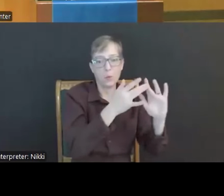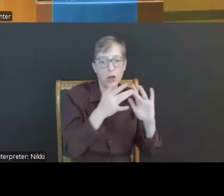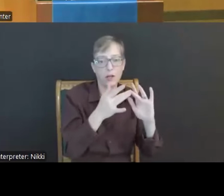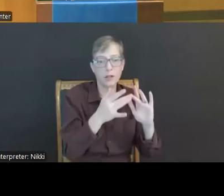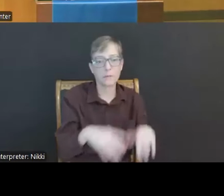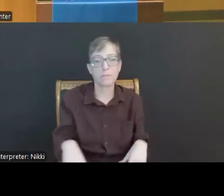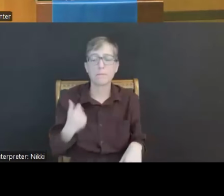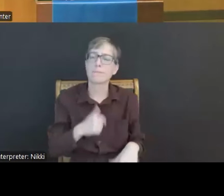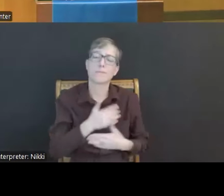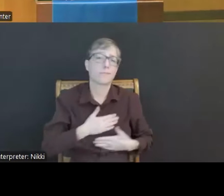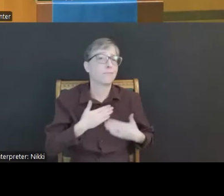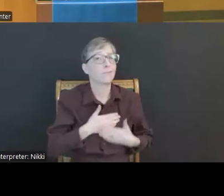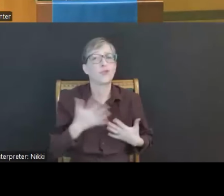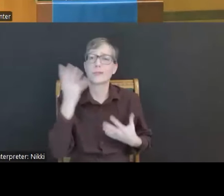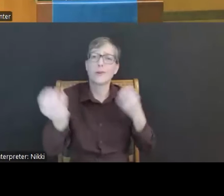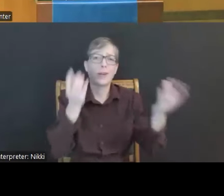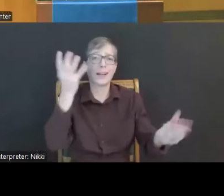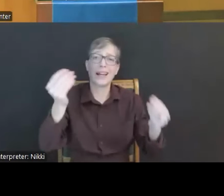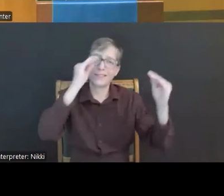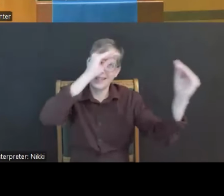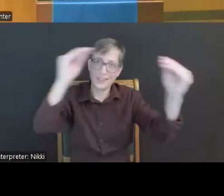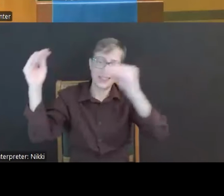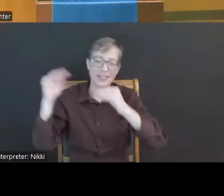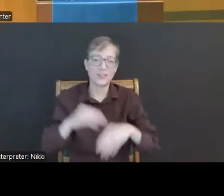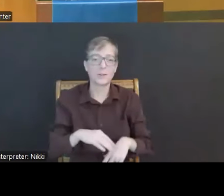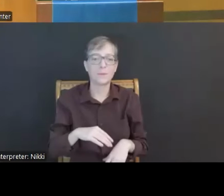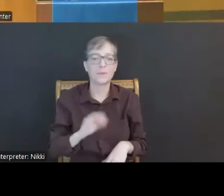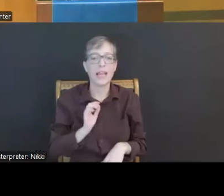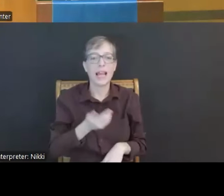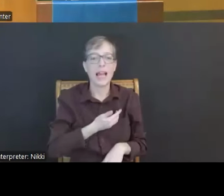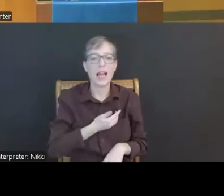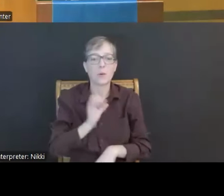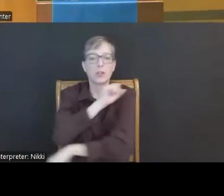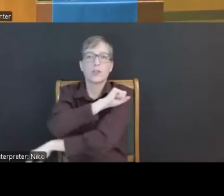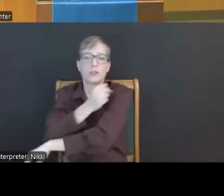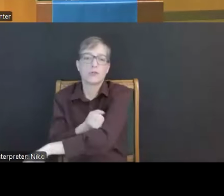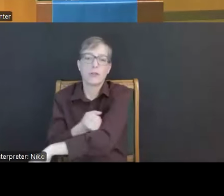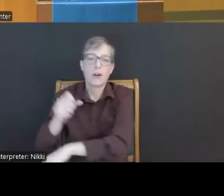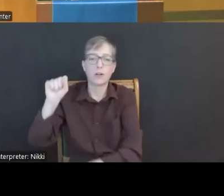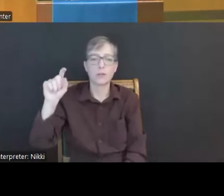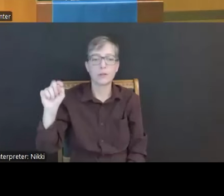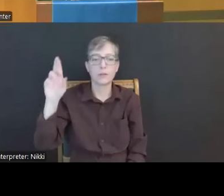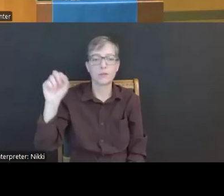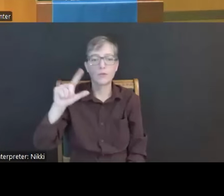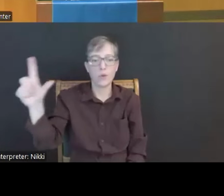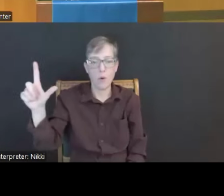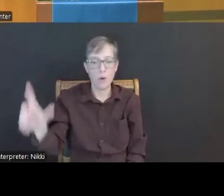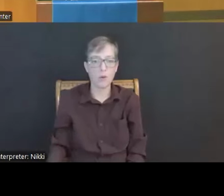our folks um our strong stroll we participate in our strong stroll um we're just at most community